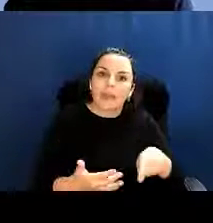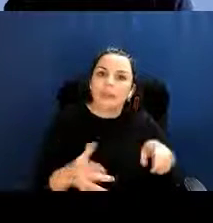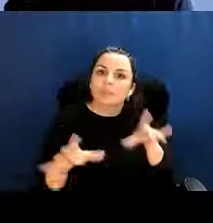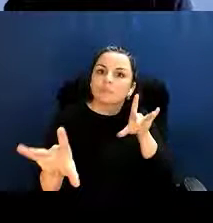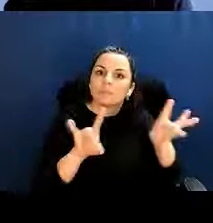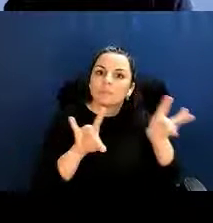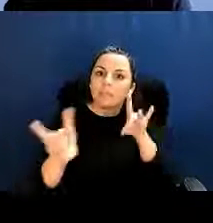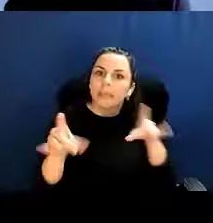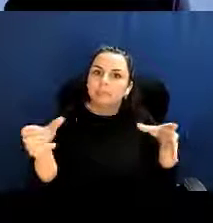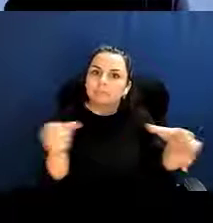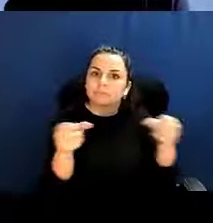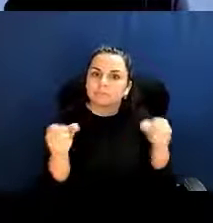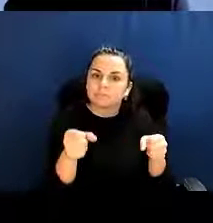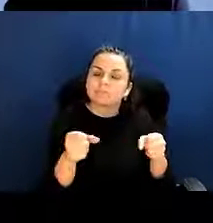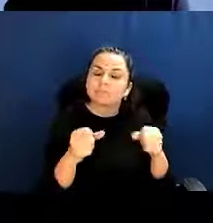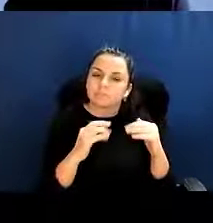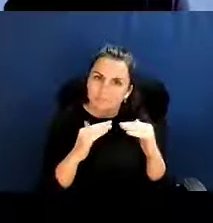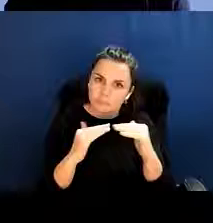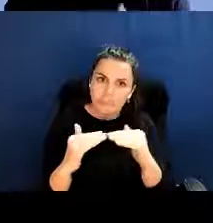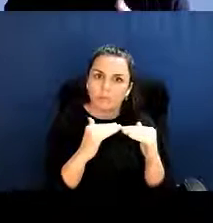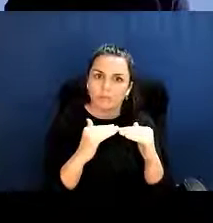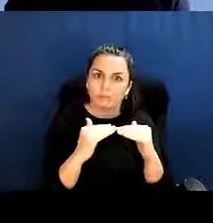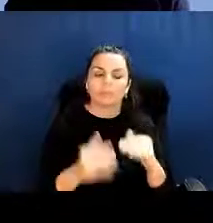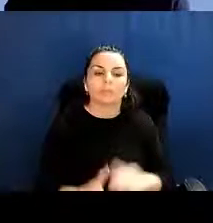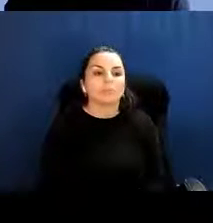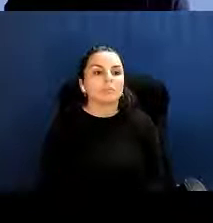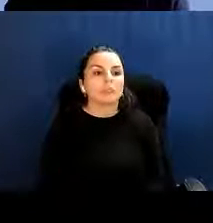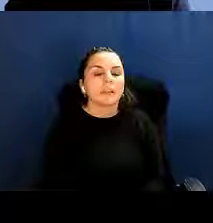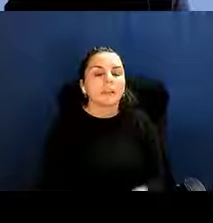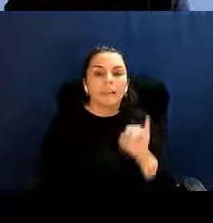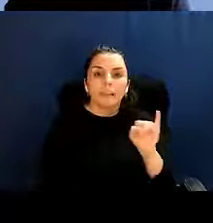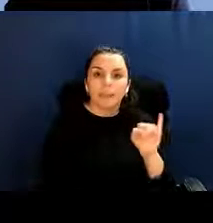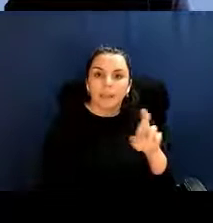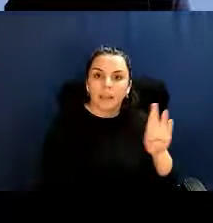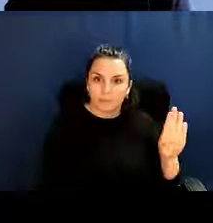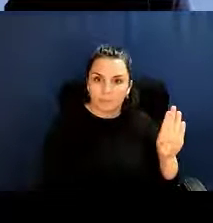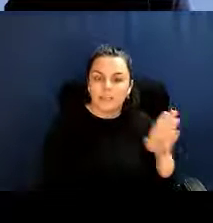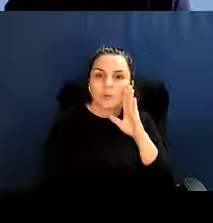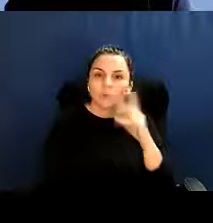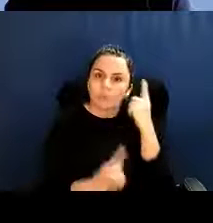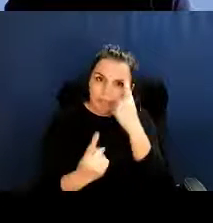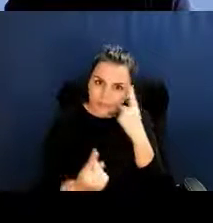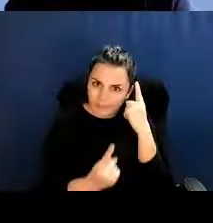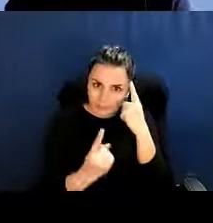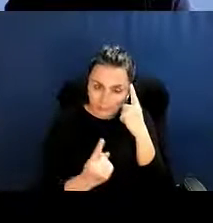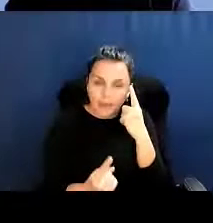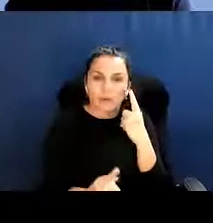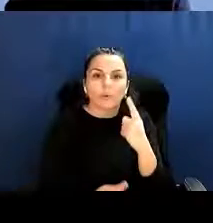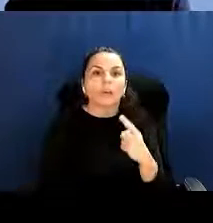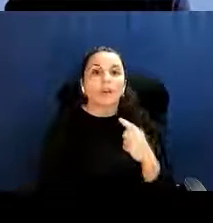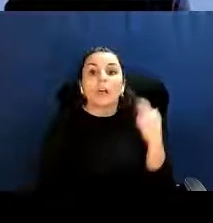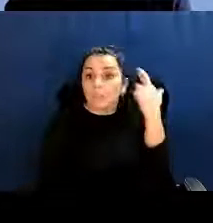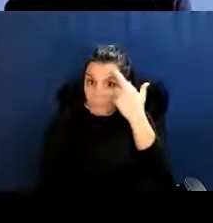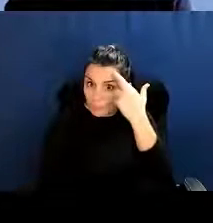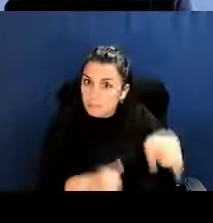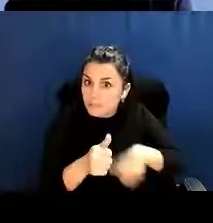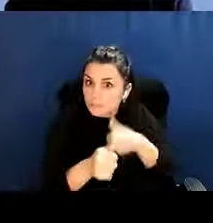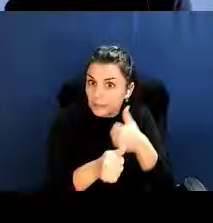So in making this assessment, the IRB has asked to take into account the purpose of the research and the setting